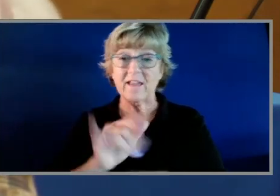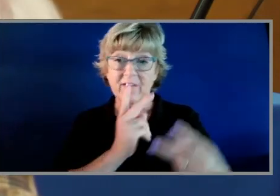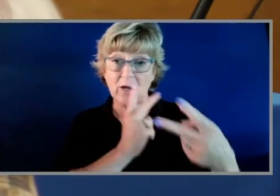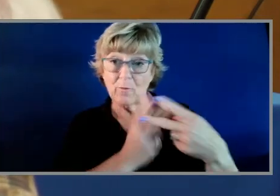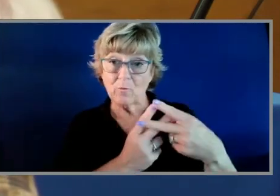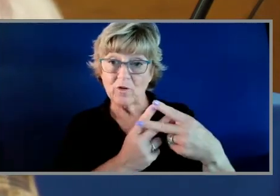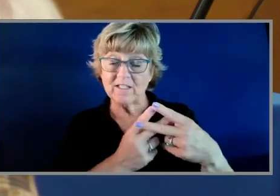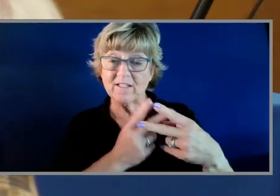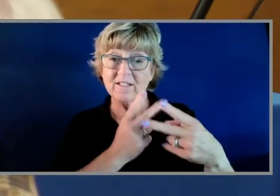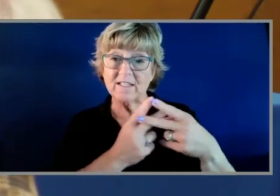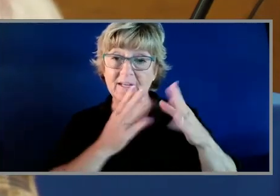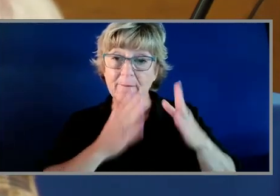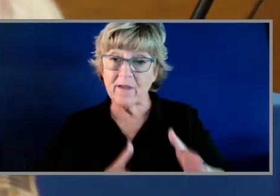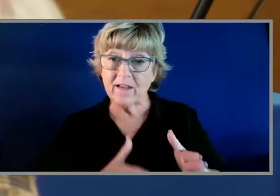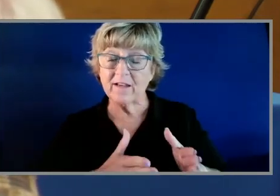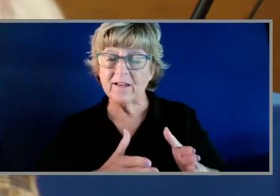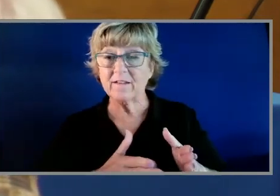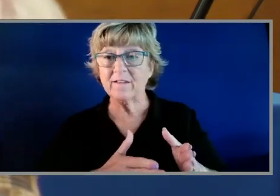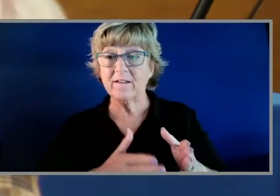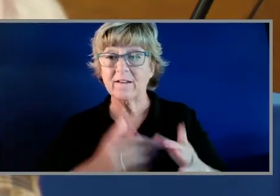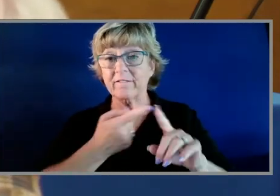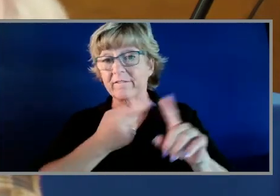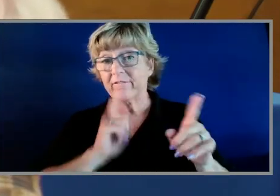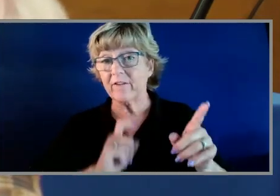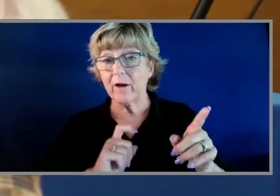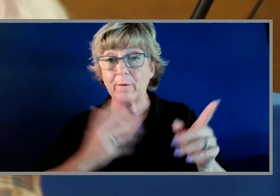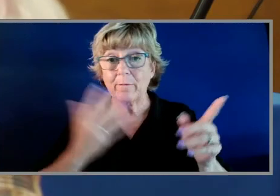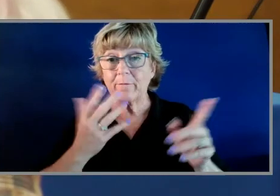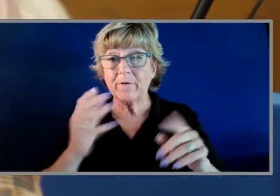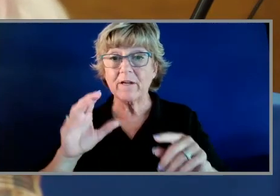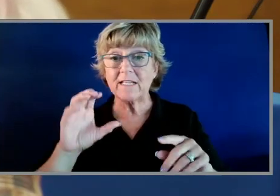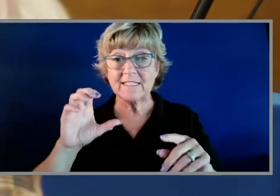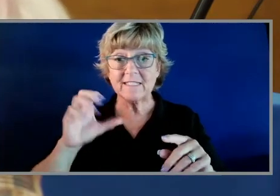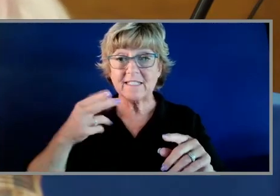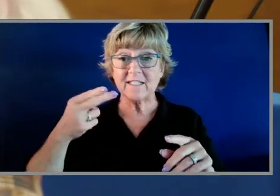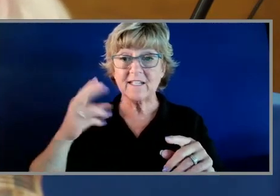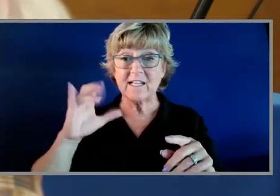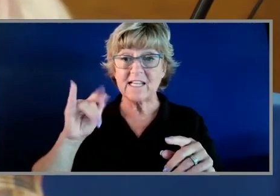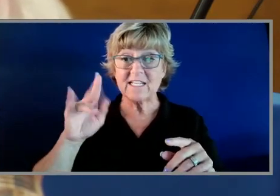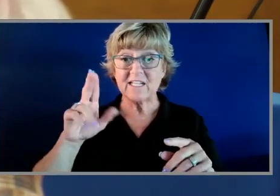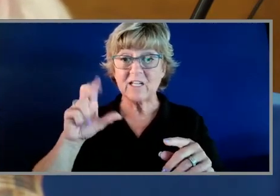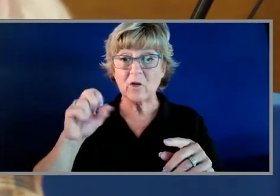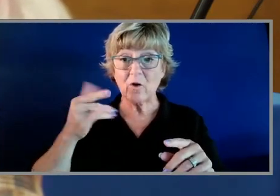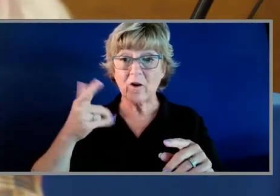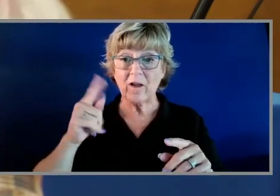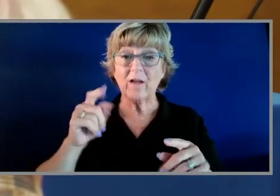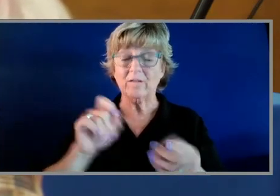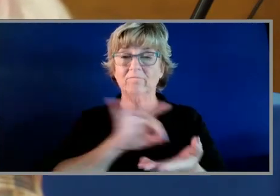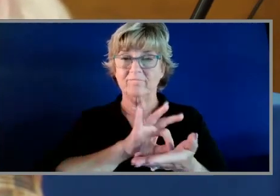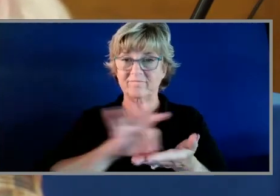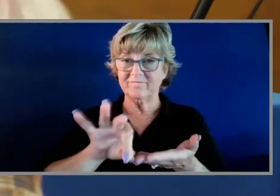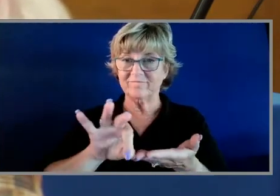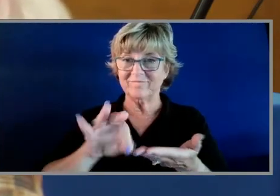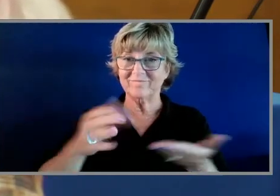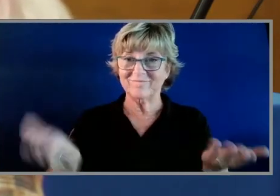Studio: will be located in a census box somewhere in Los Angeles, if the folsom if the folsom inmate came from citrus